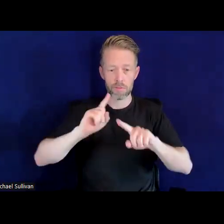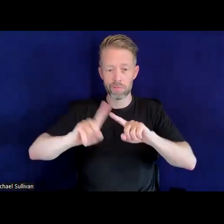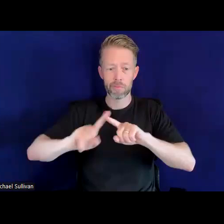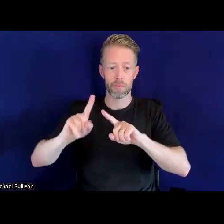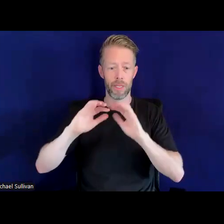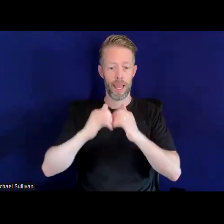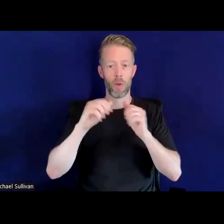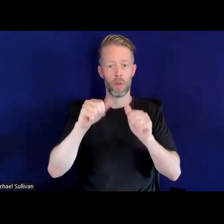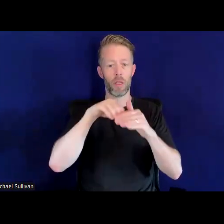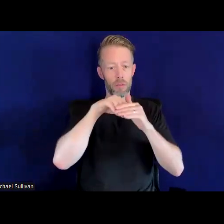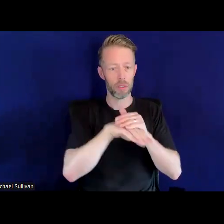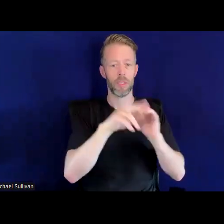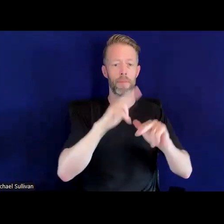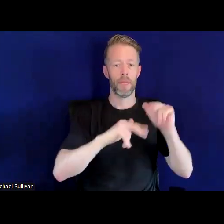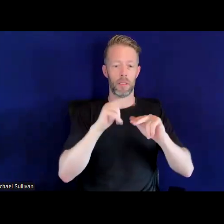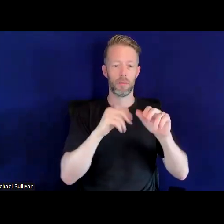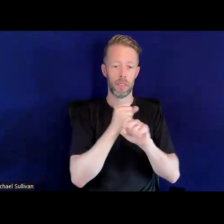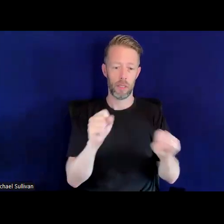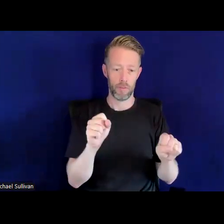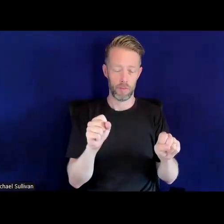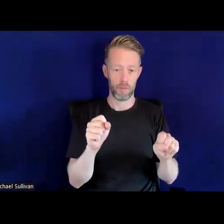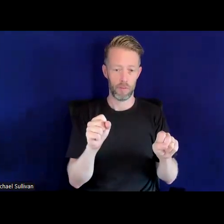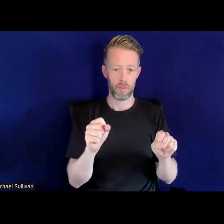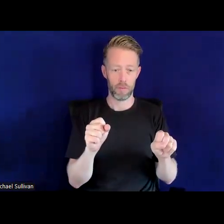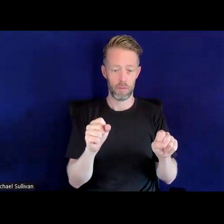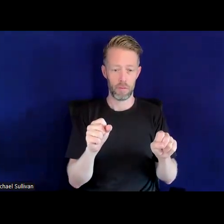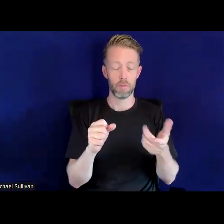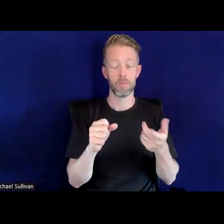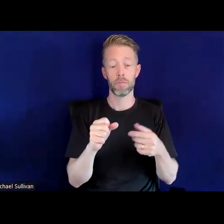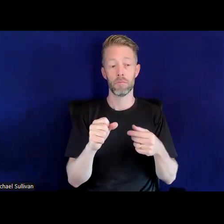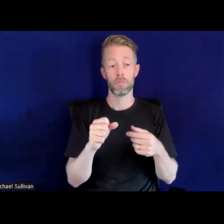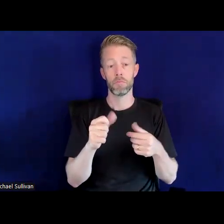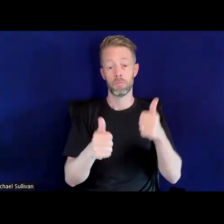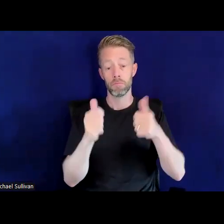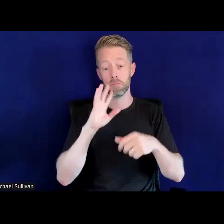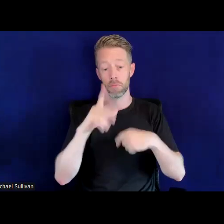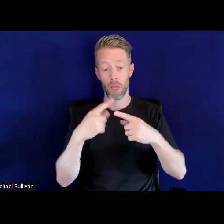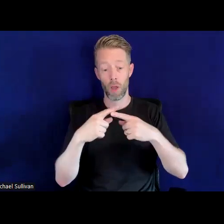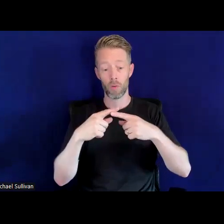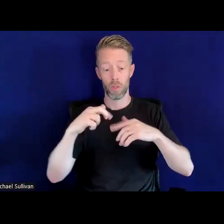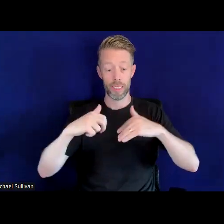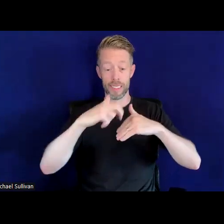able to get into buildings safely, you know, use ramps and so forth. It's accessibility for